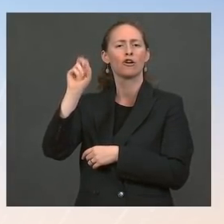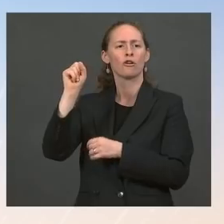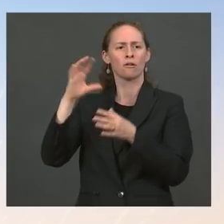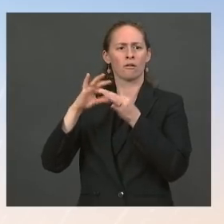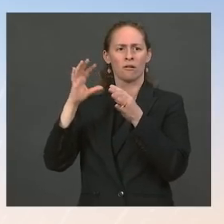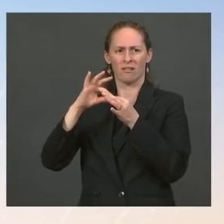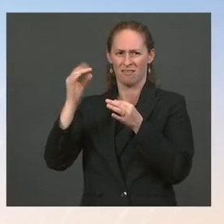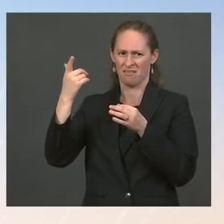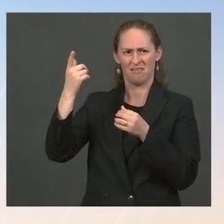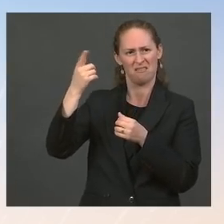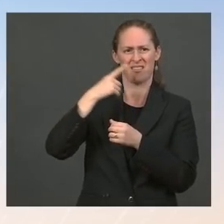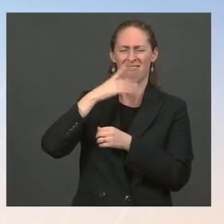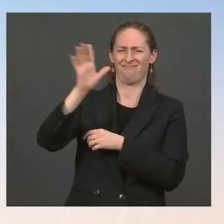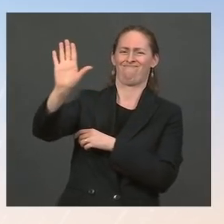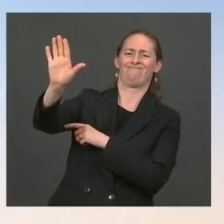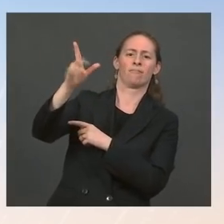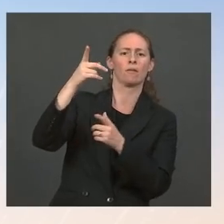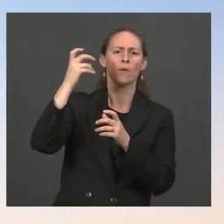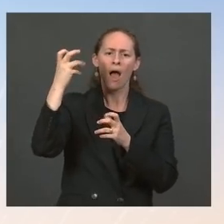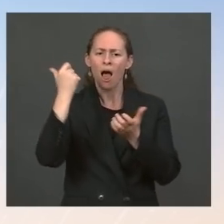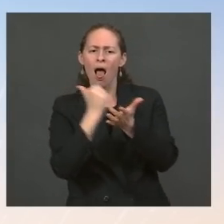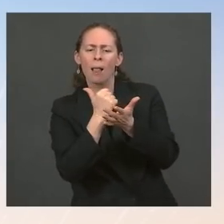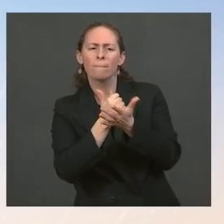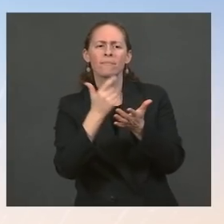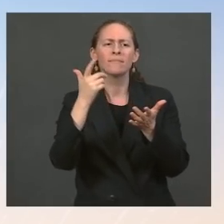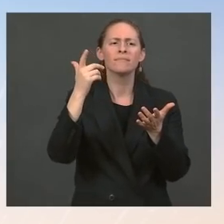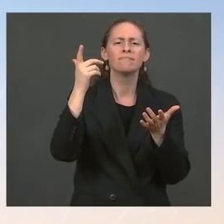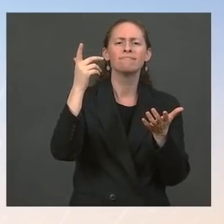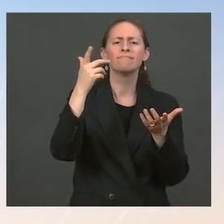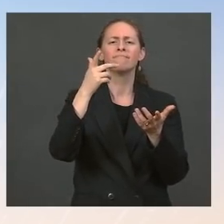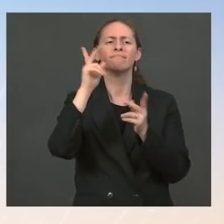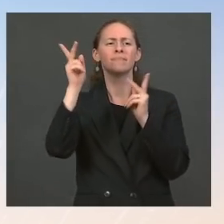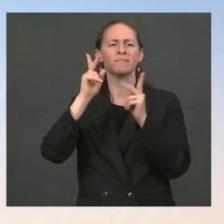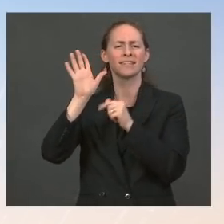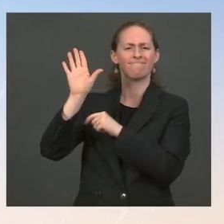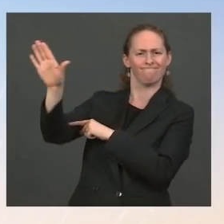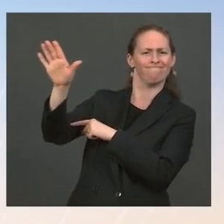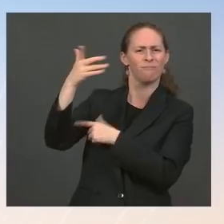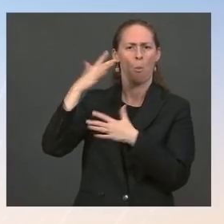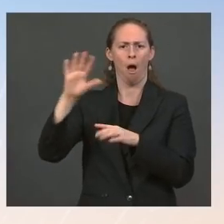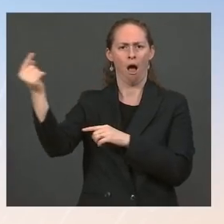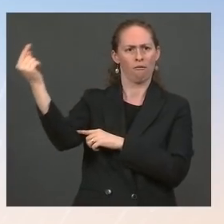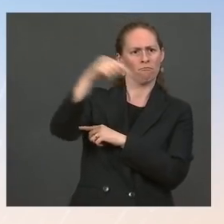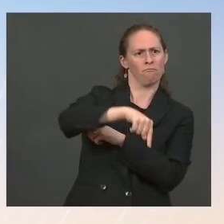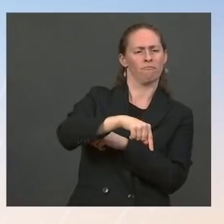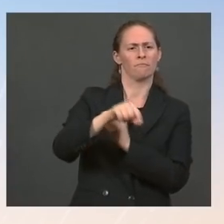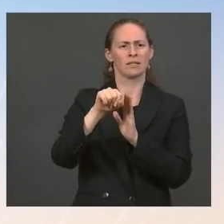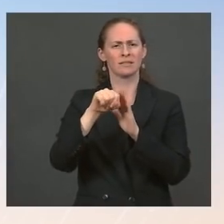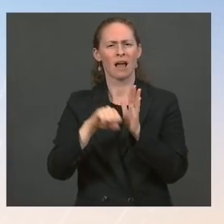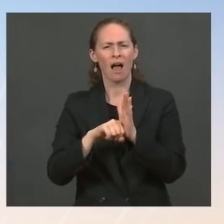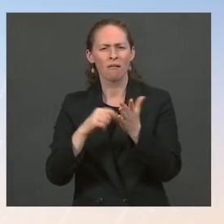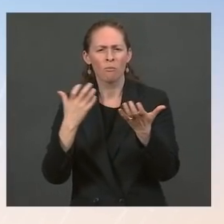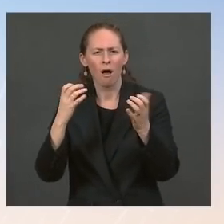on those states, particularly with his travels, as he tries to make the case for his agenda? Ms. Psaki: Well, as you've watched the President's travel,